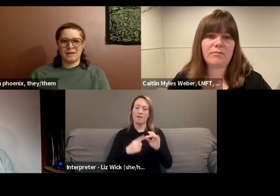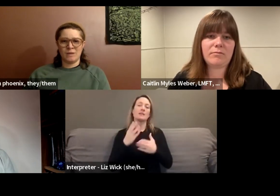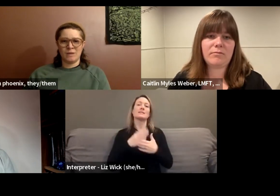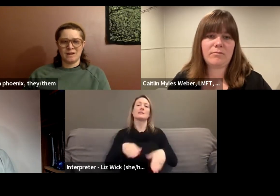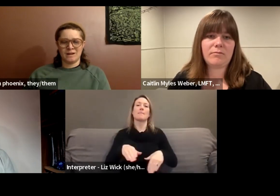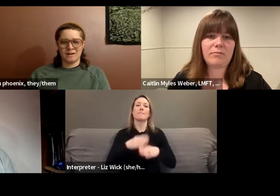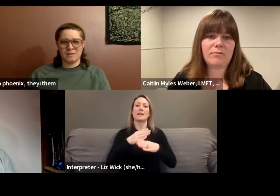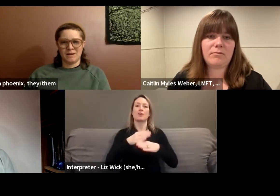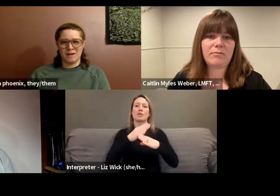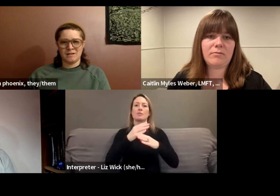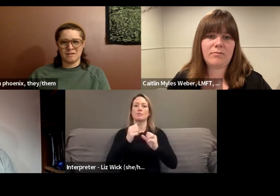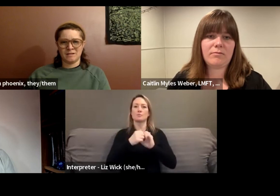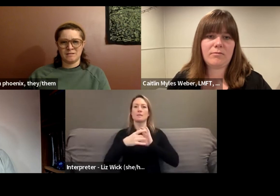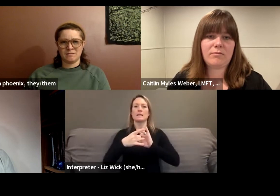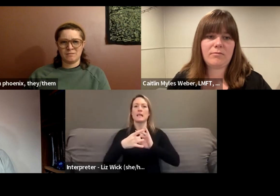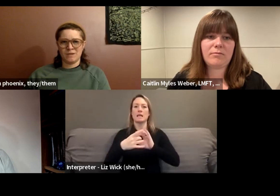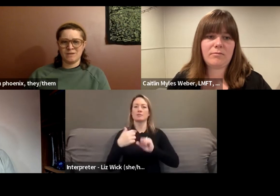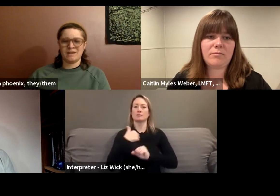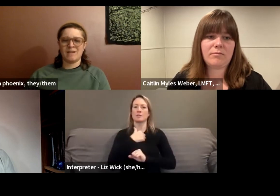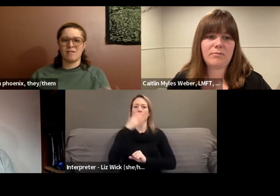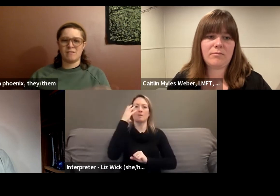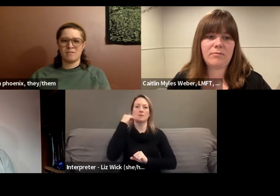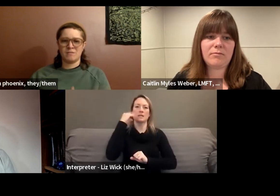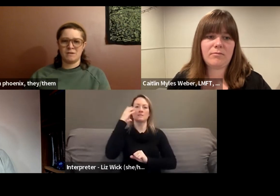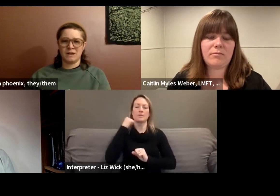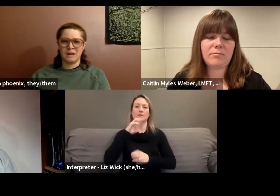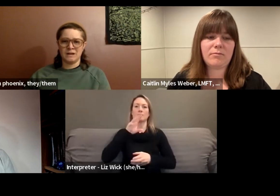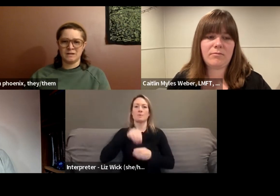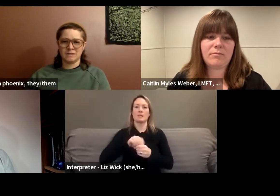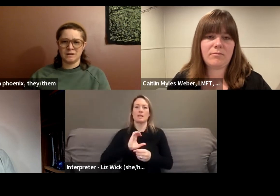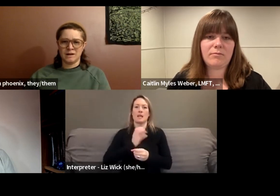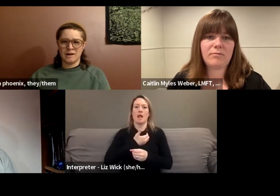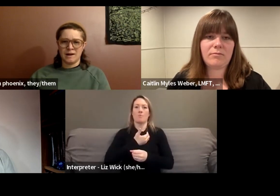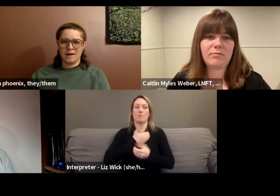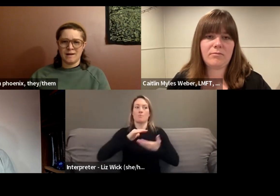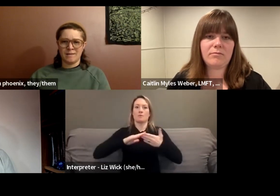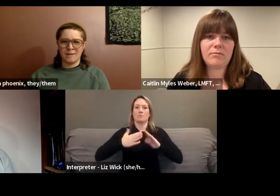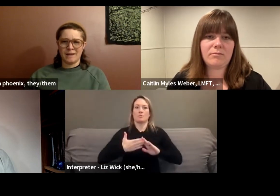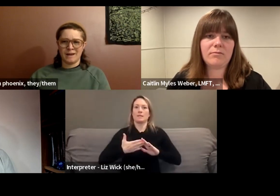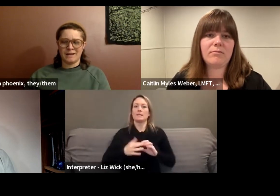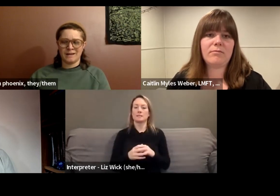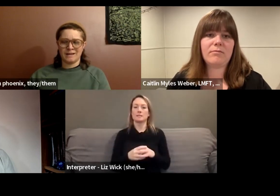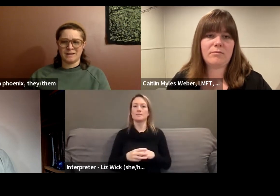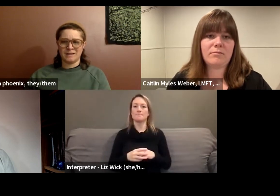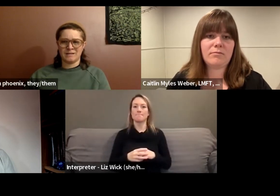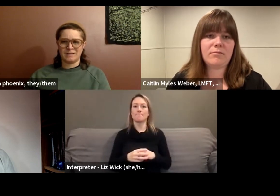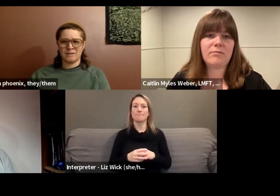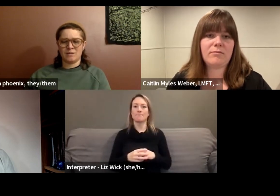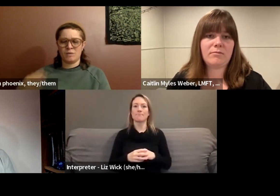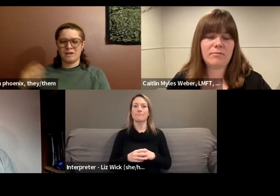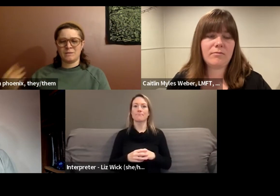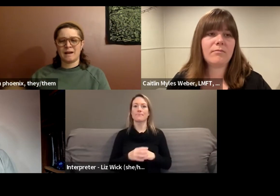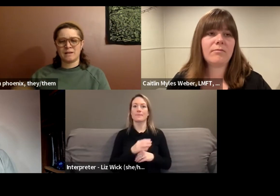that we can experience within our own communities. And I think this sort of brings back